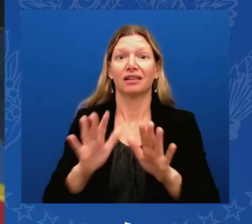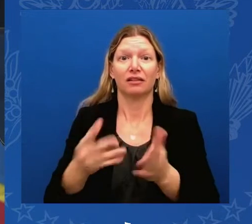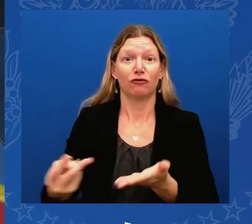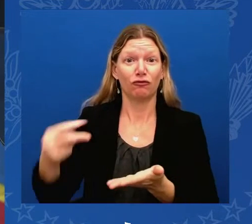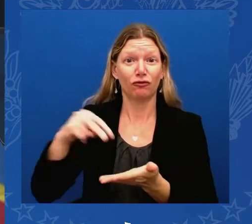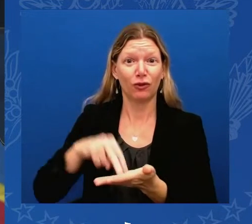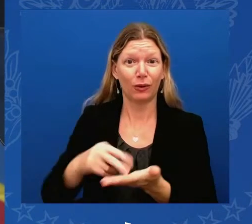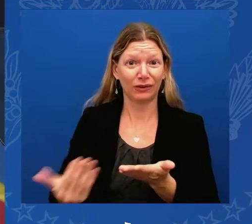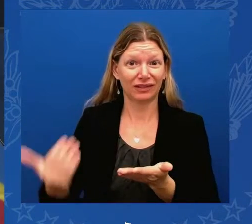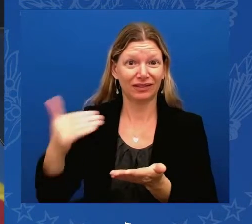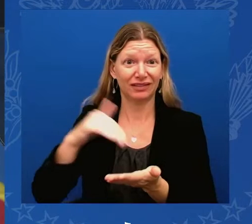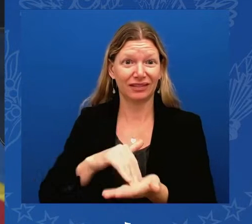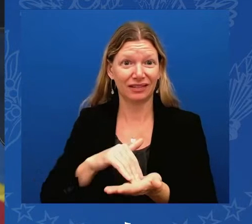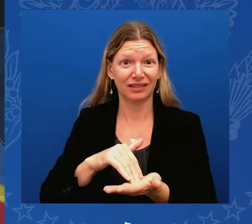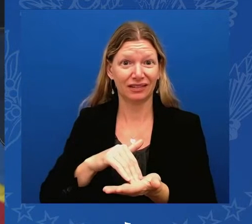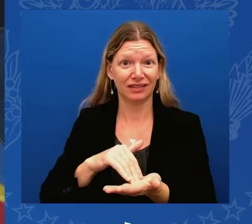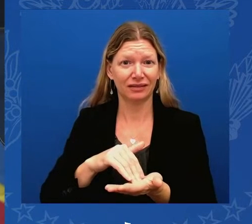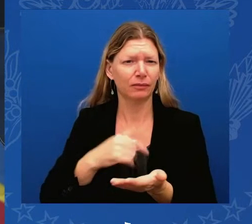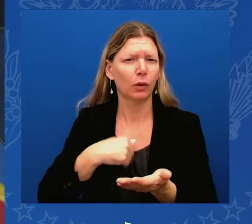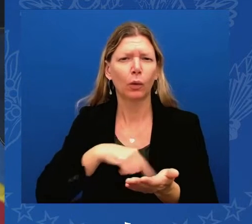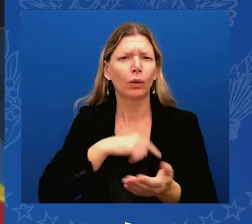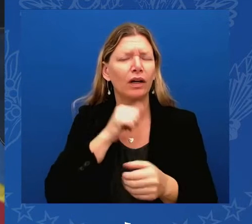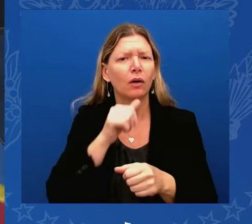his disciples felt all hope was lost.